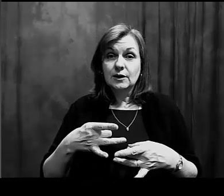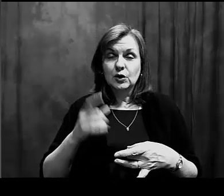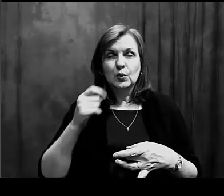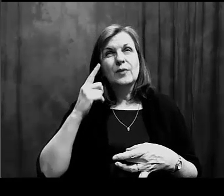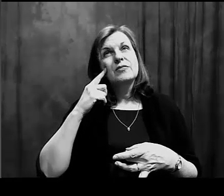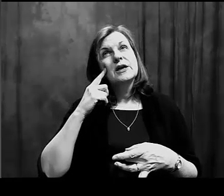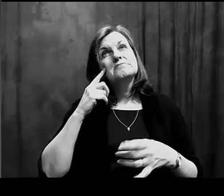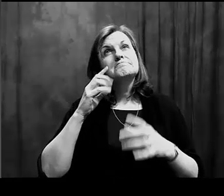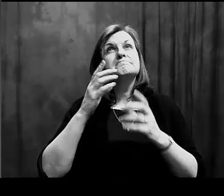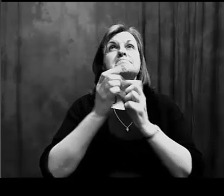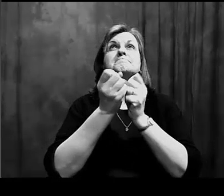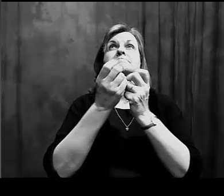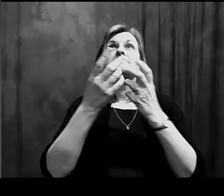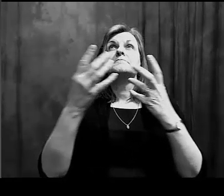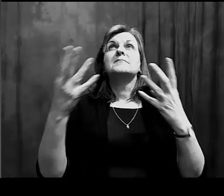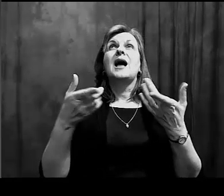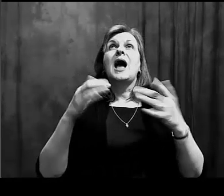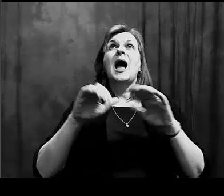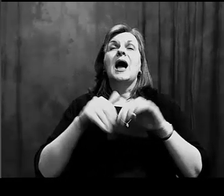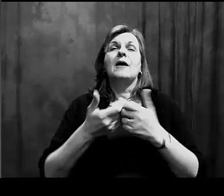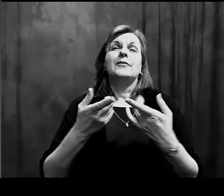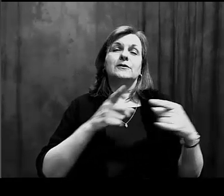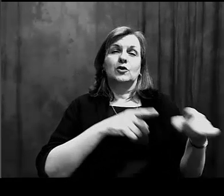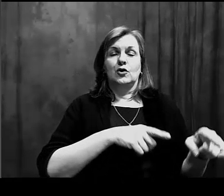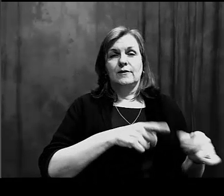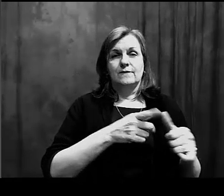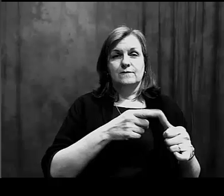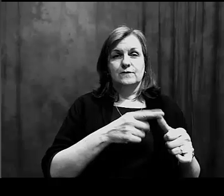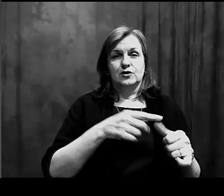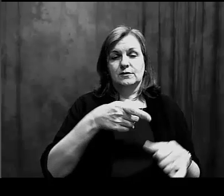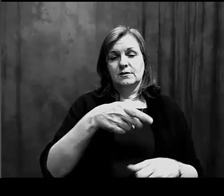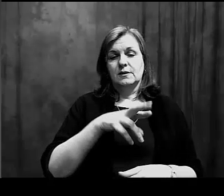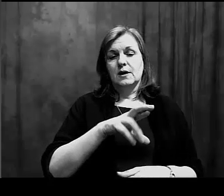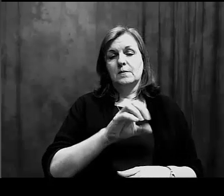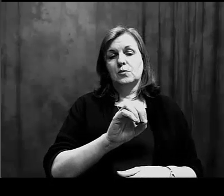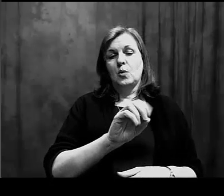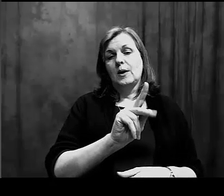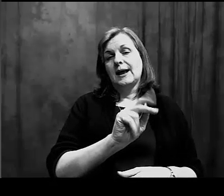plan it out in your head how this would have occurred -- prokaryotes first